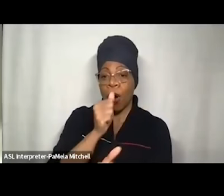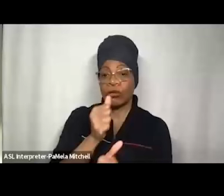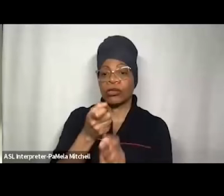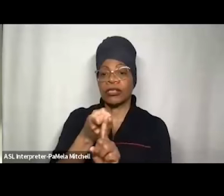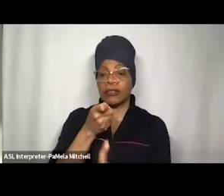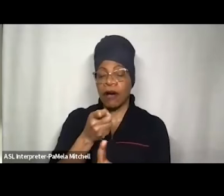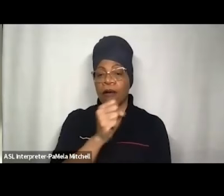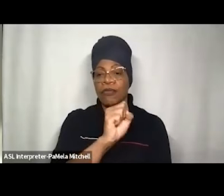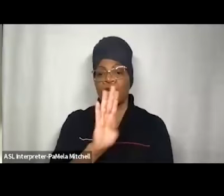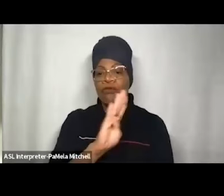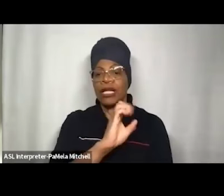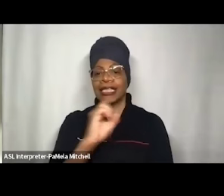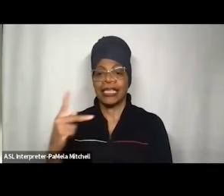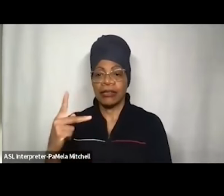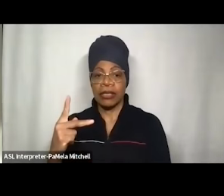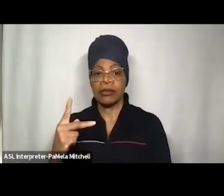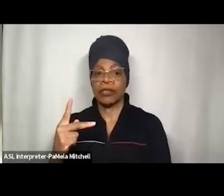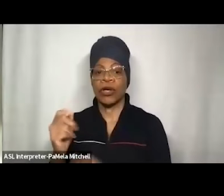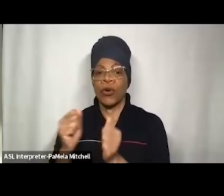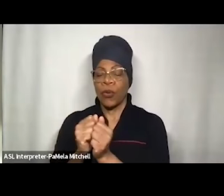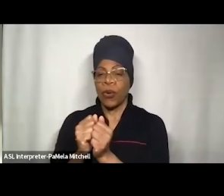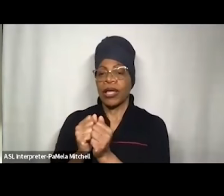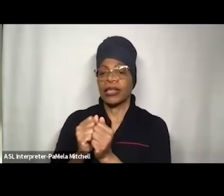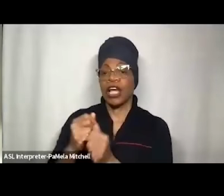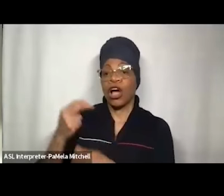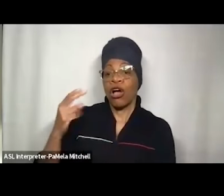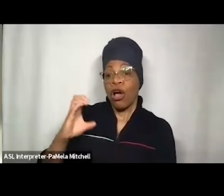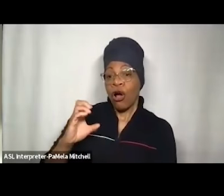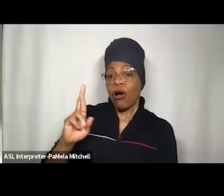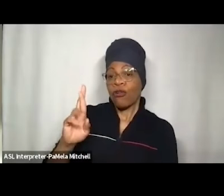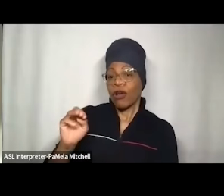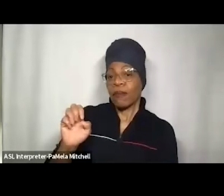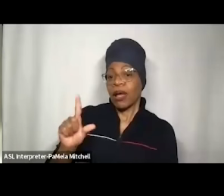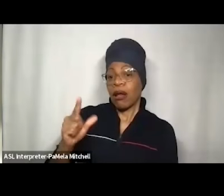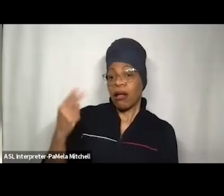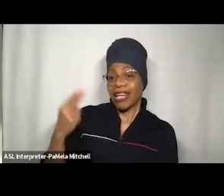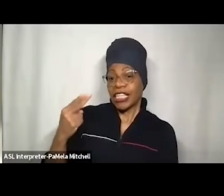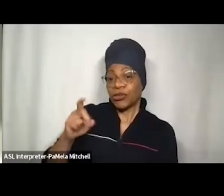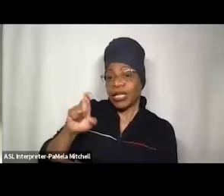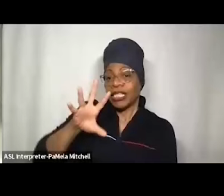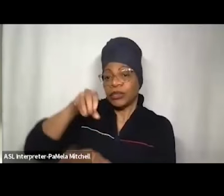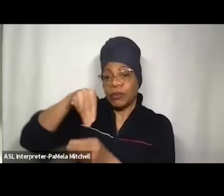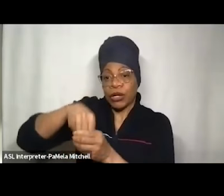along with equity with criminal history. And so criminal history also needs to be included in our risk screenings